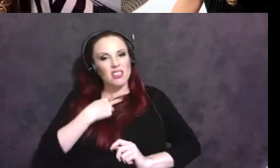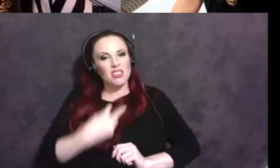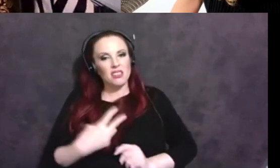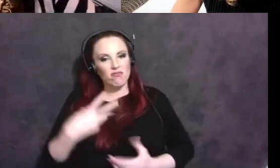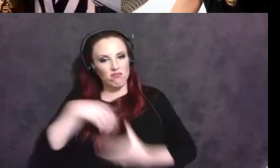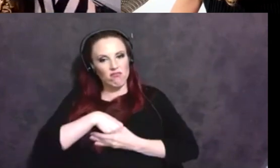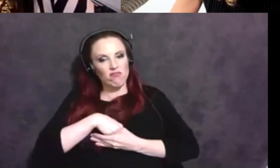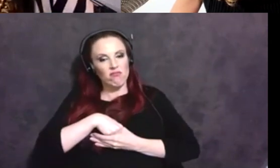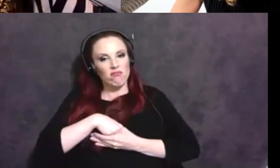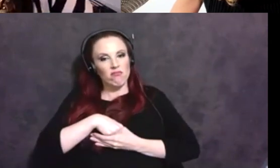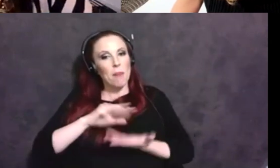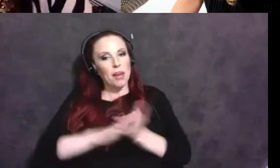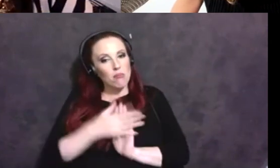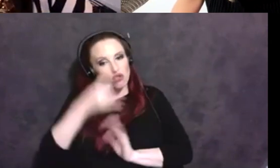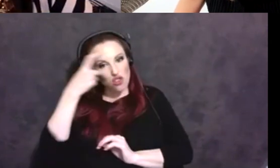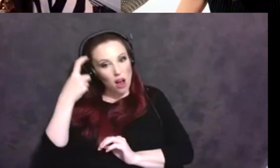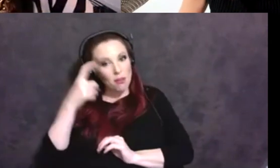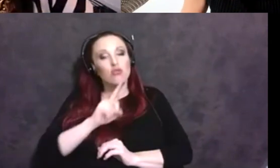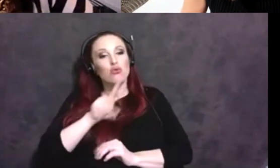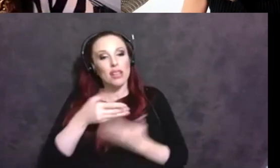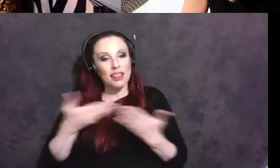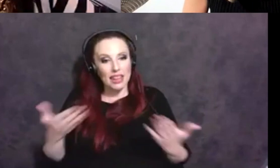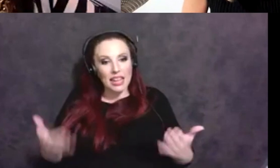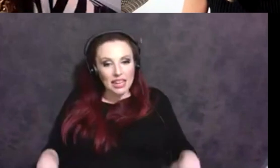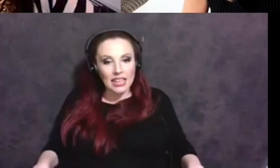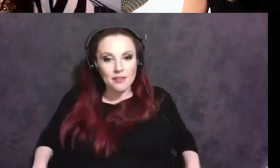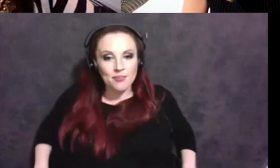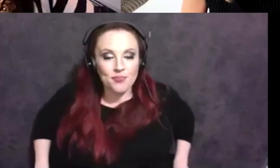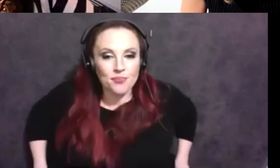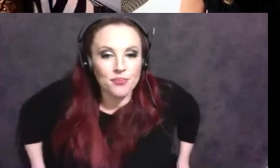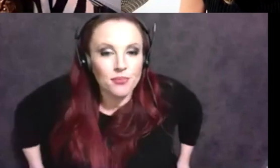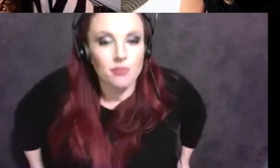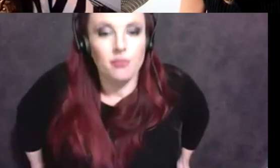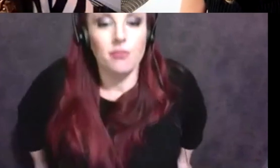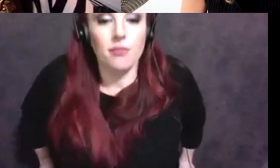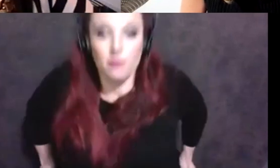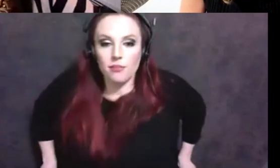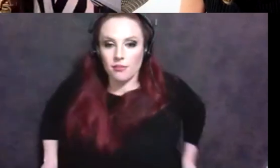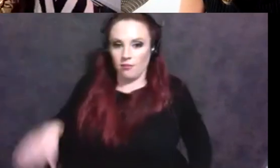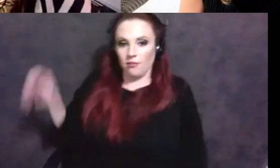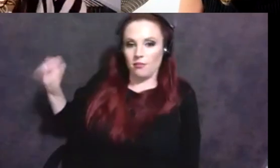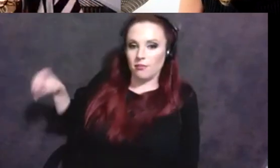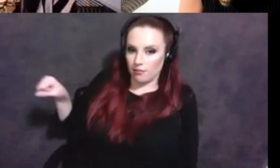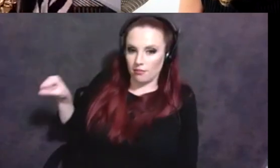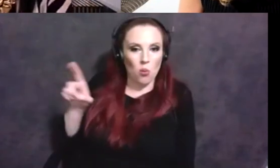attack and generating energy that's not released, gets trapped, turns into trauma, essentially